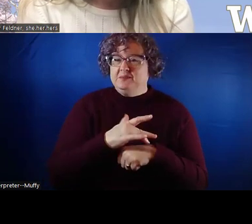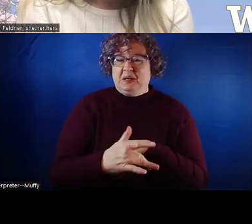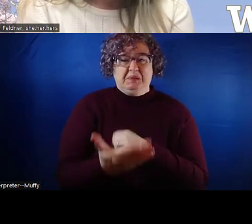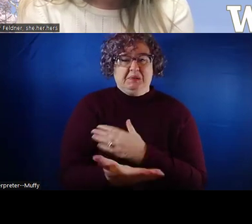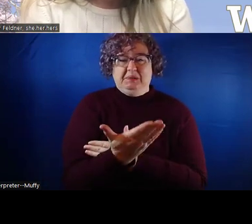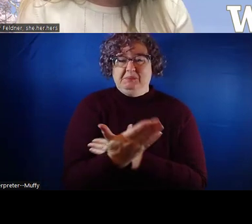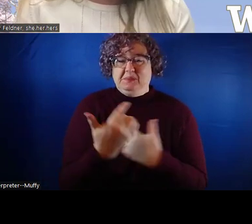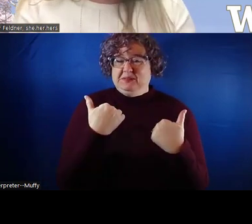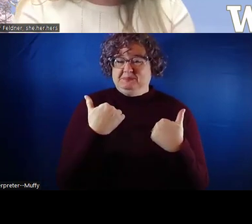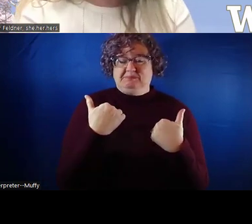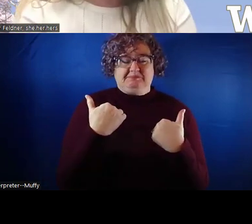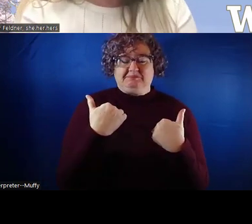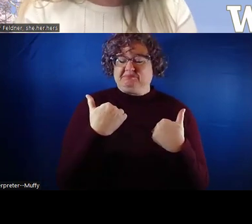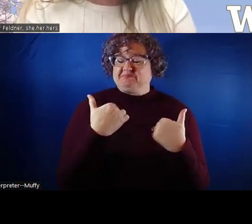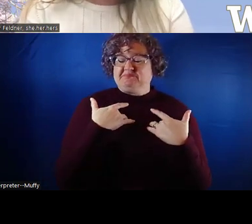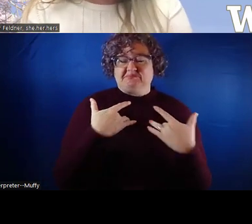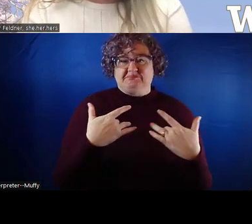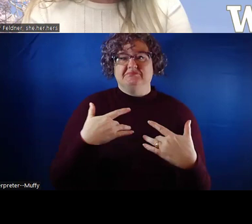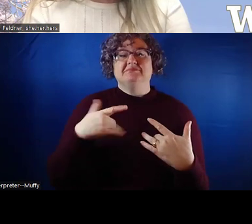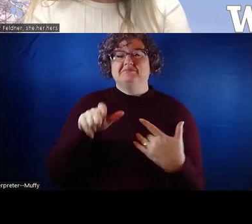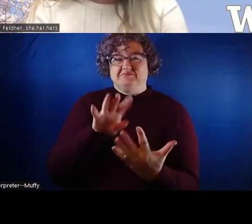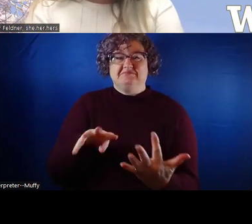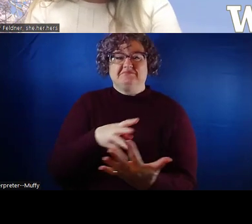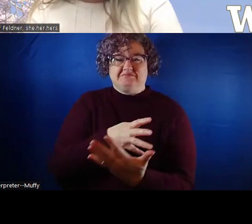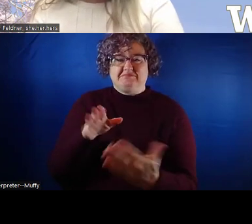so I needed to make sure that the appointment was scheduled in the afternoon.